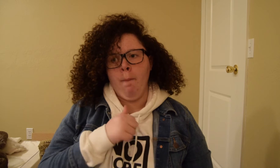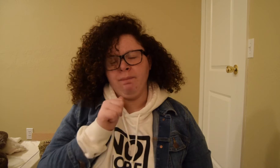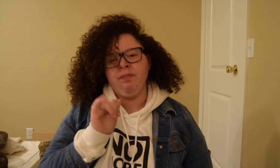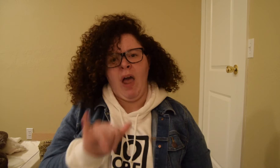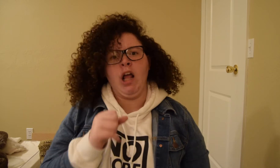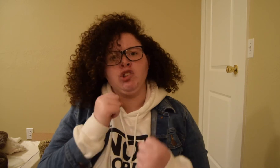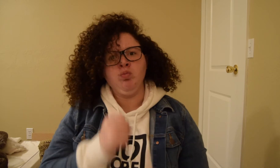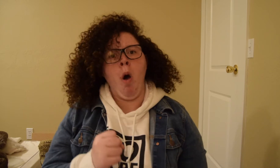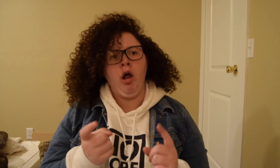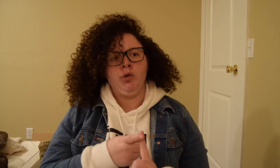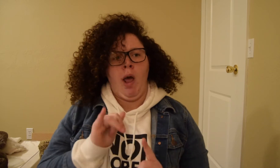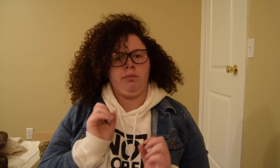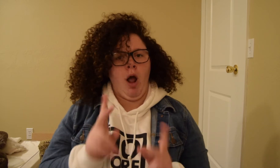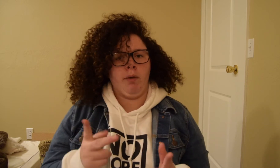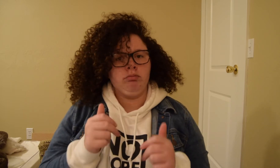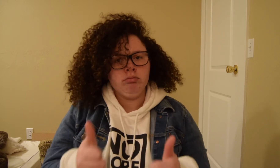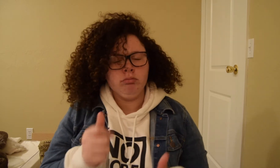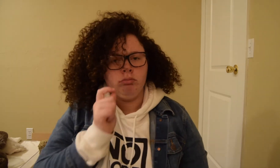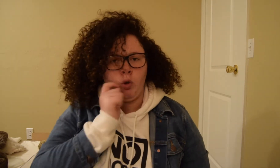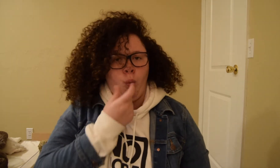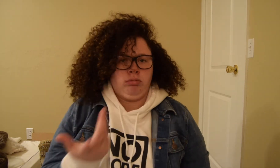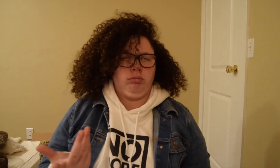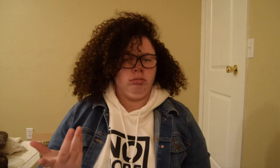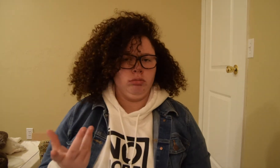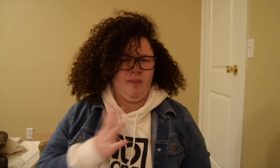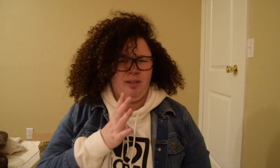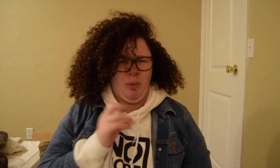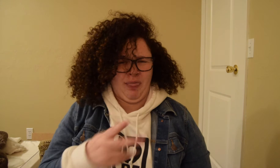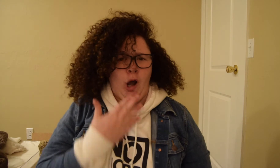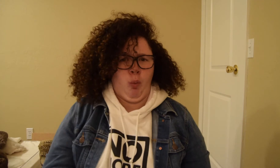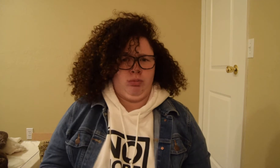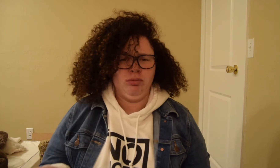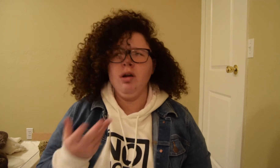I'm that strong to say, "okay cool. fine okay thank you"